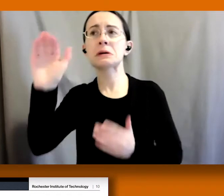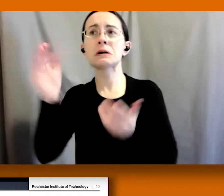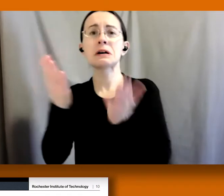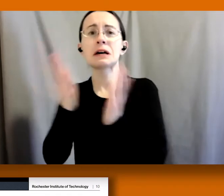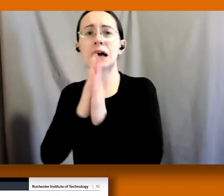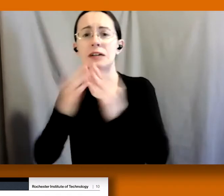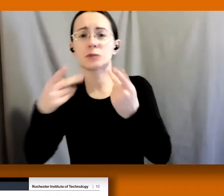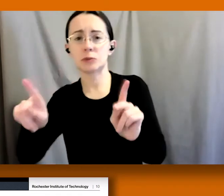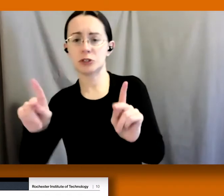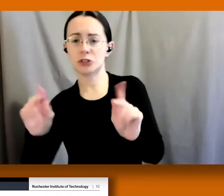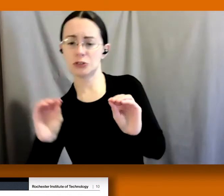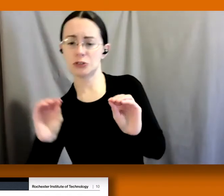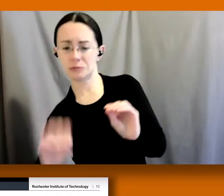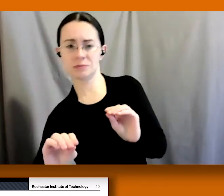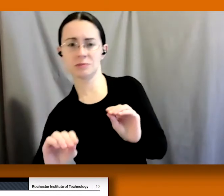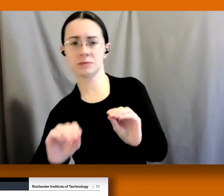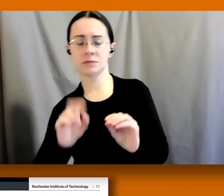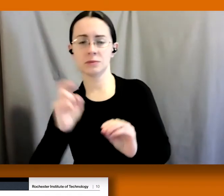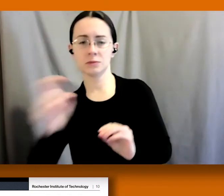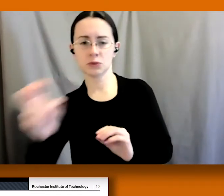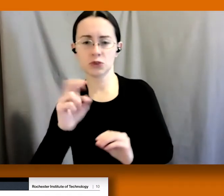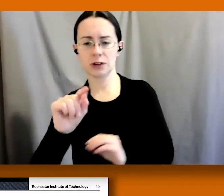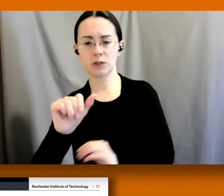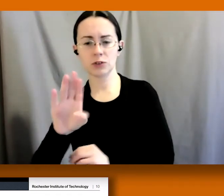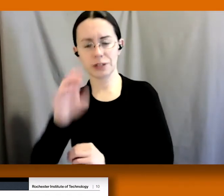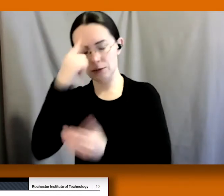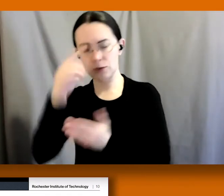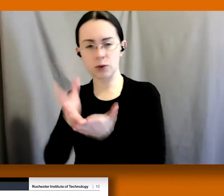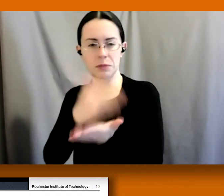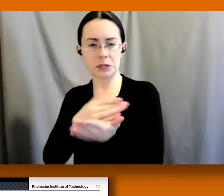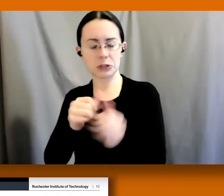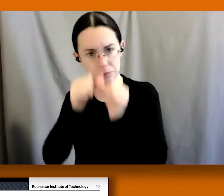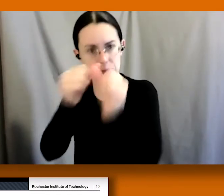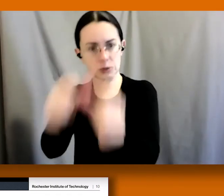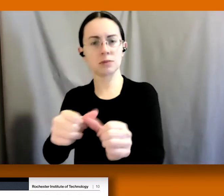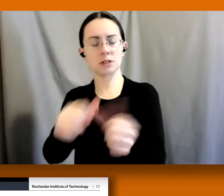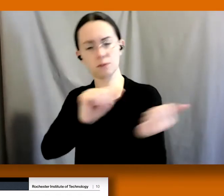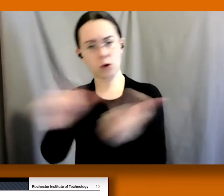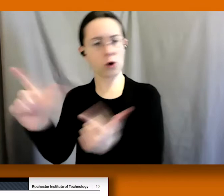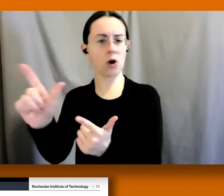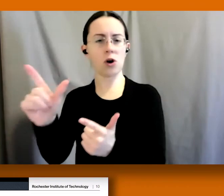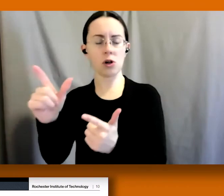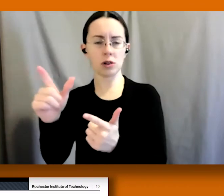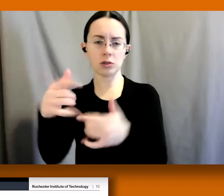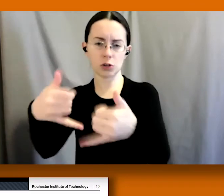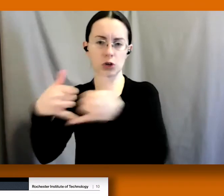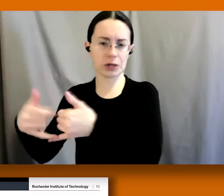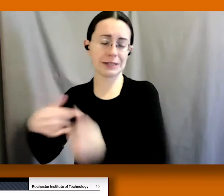to our budgets, just so they're there as a permanent option for you to use if you want to.